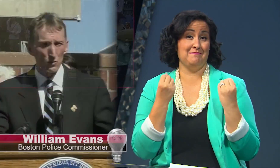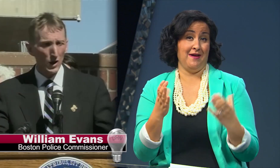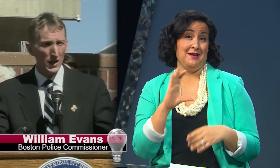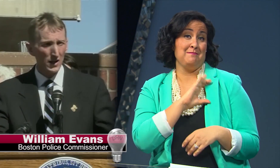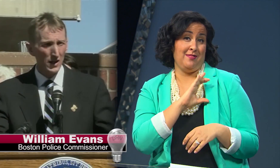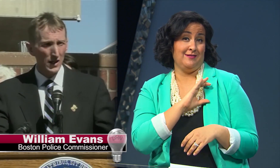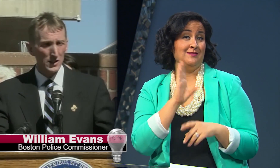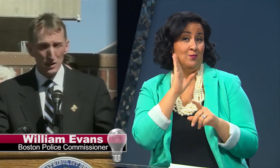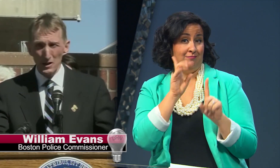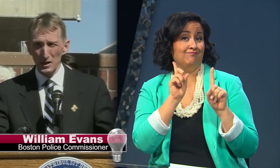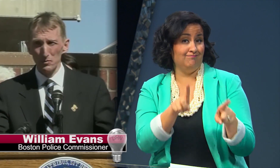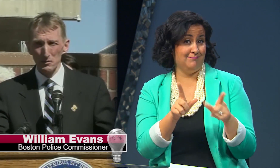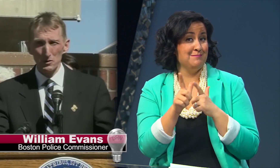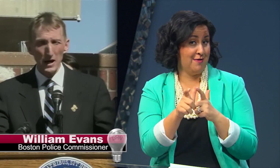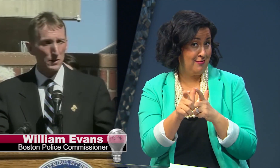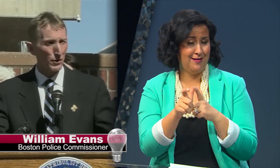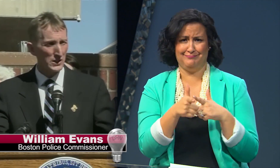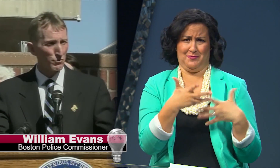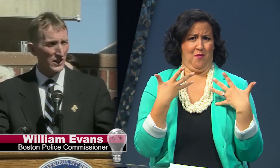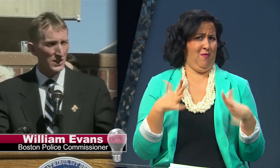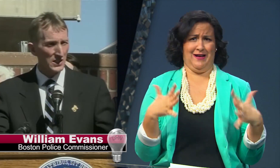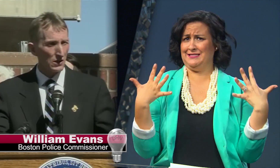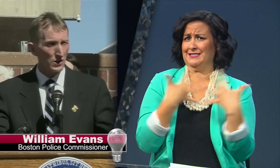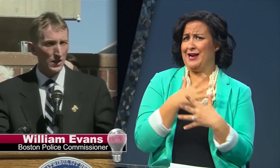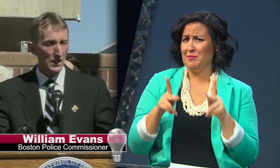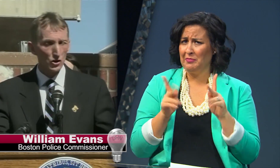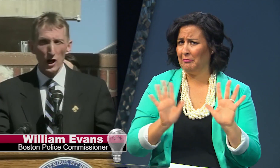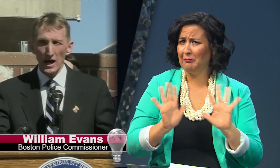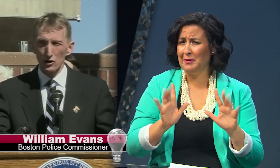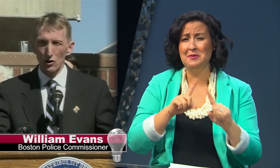WE DON'T WANT TO INTIMIDATE PEOPLE BY THE POLICE PRESENCE OUT THERE. THAT'S NOT OUR